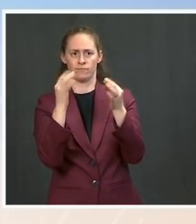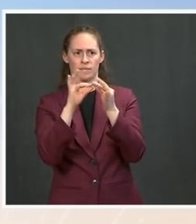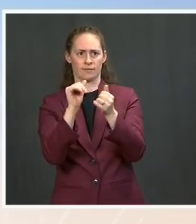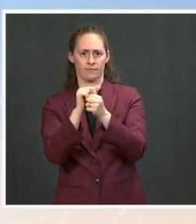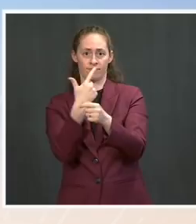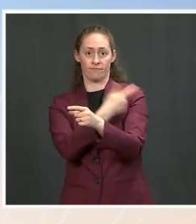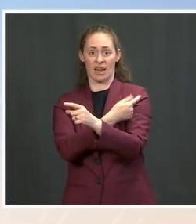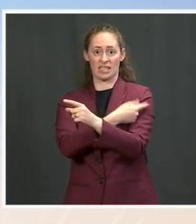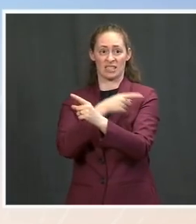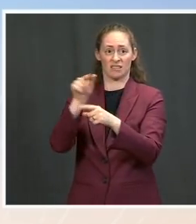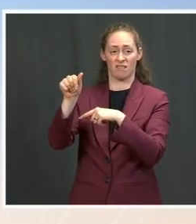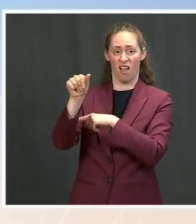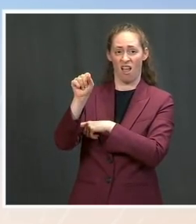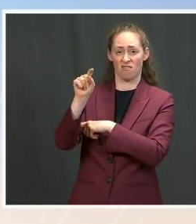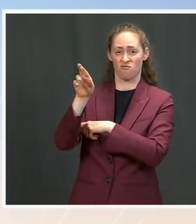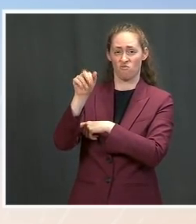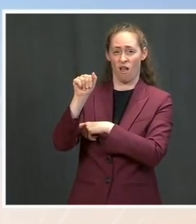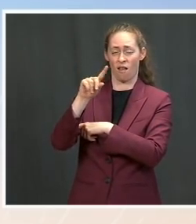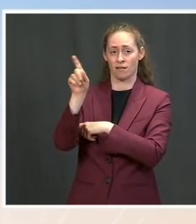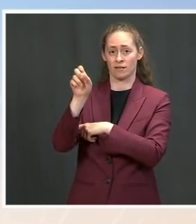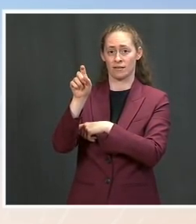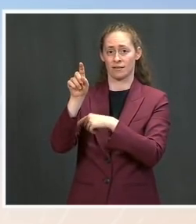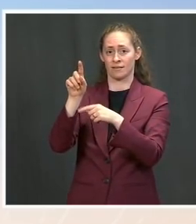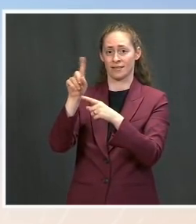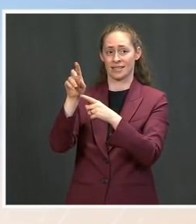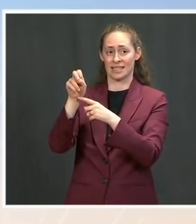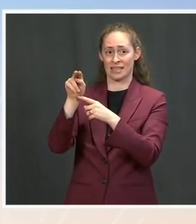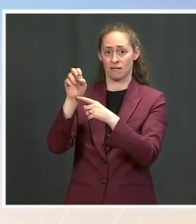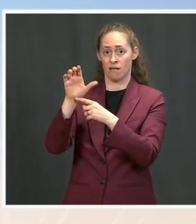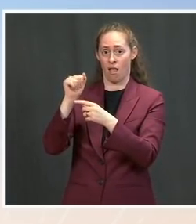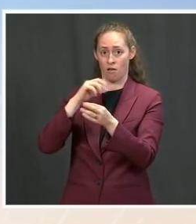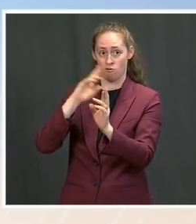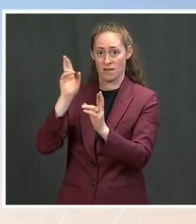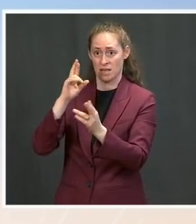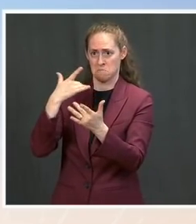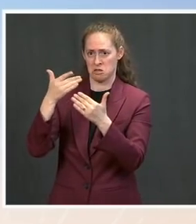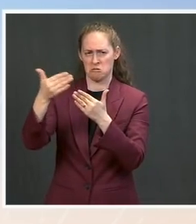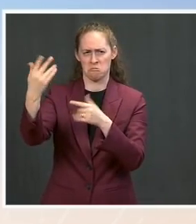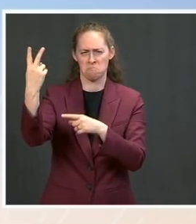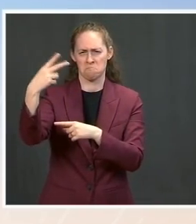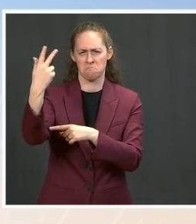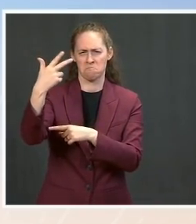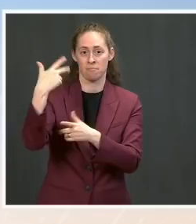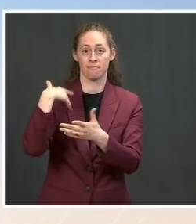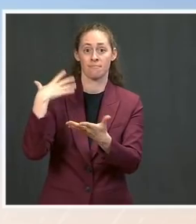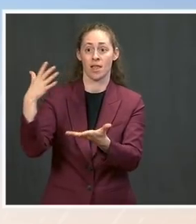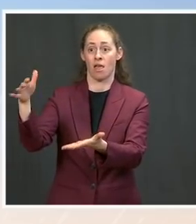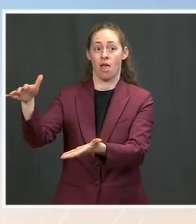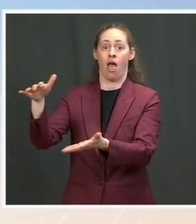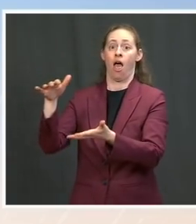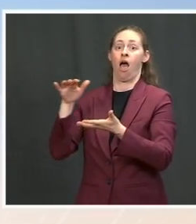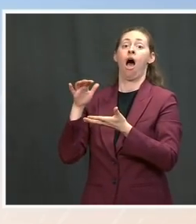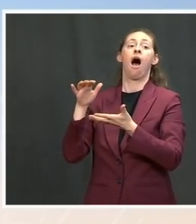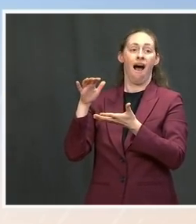over the next couple of months, going through a process to determine where we can get -- provide those vaccines.